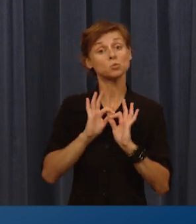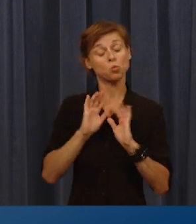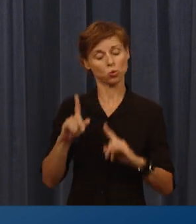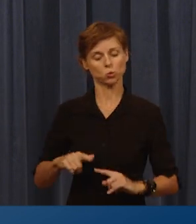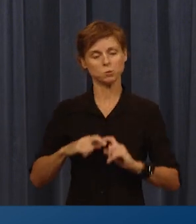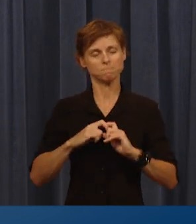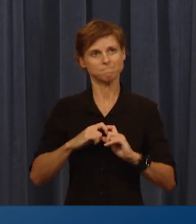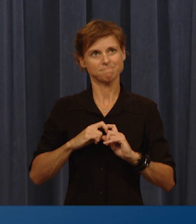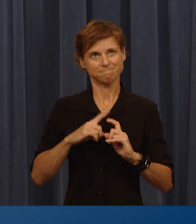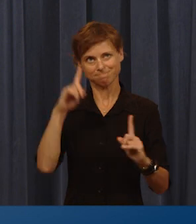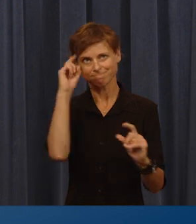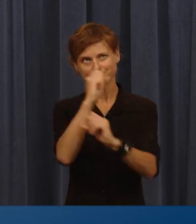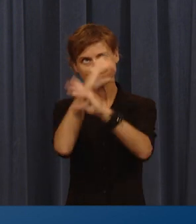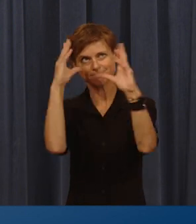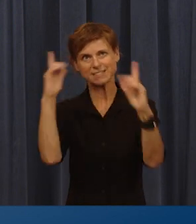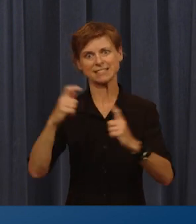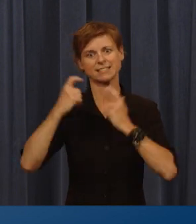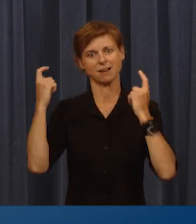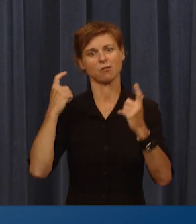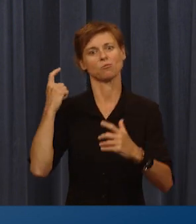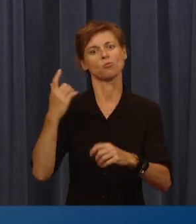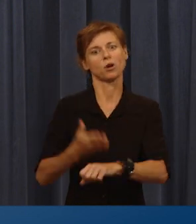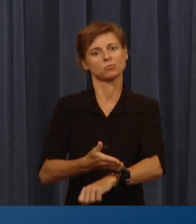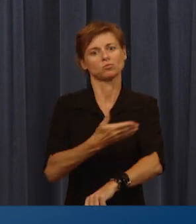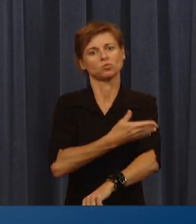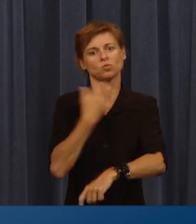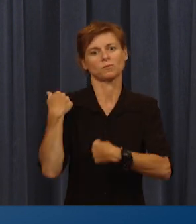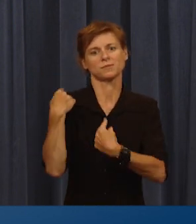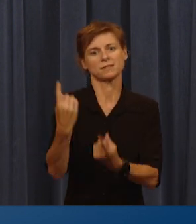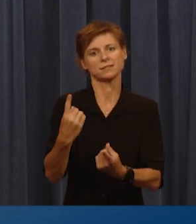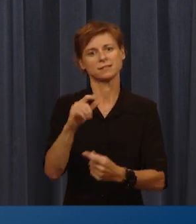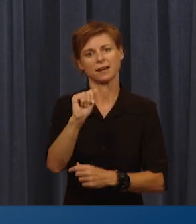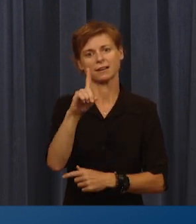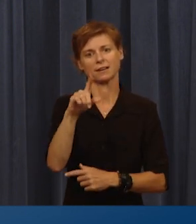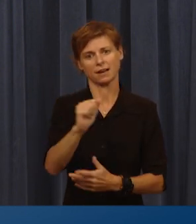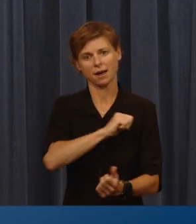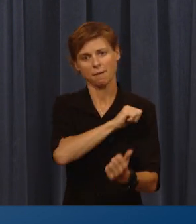progress that has been made since the ADA was passed in 1990.